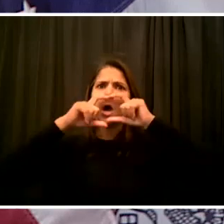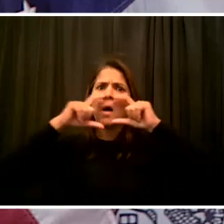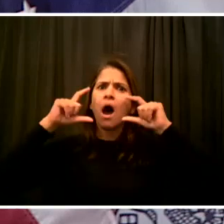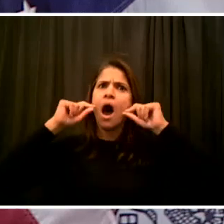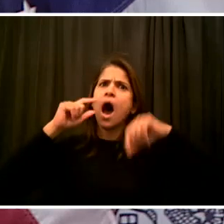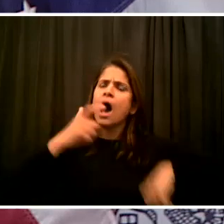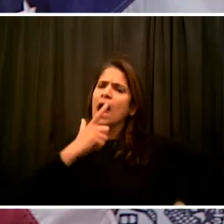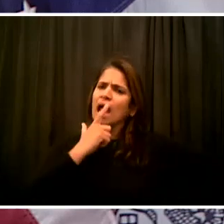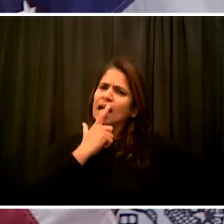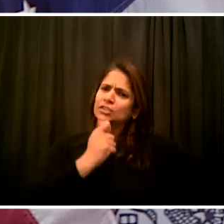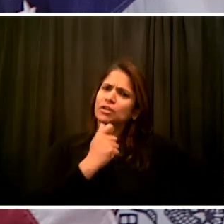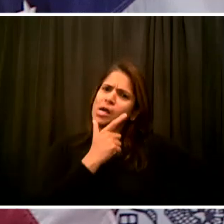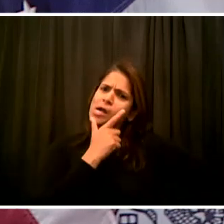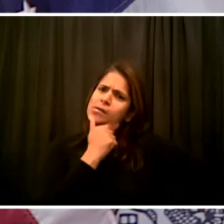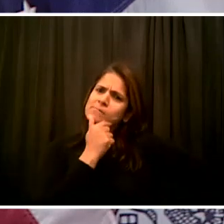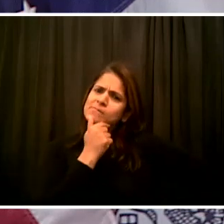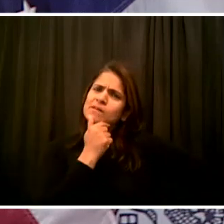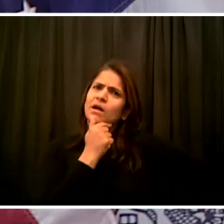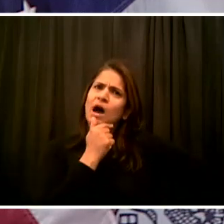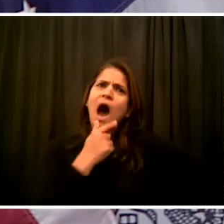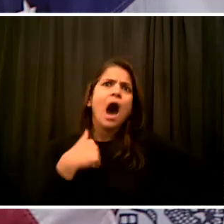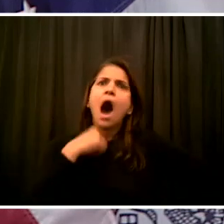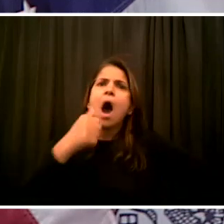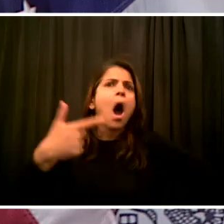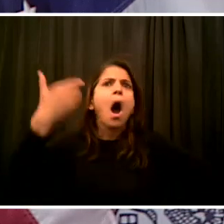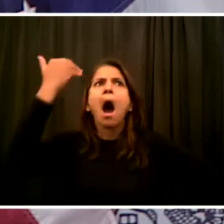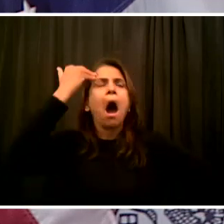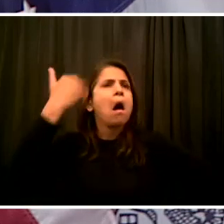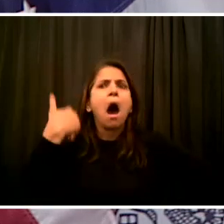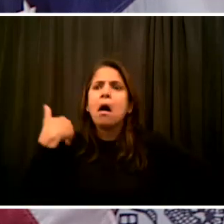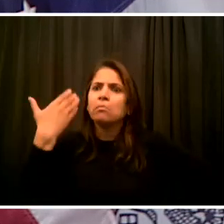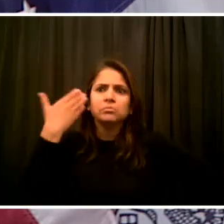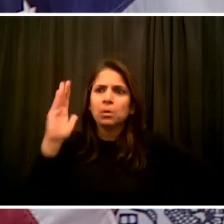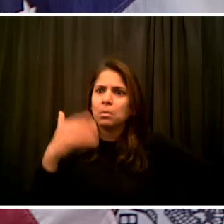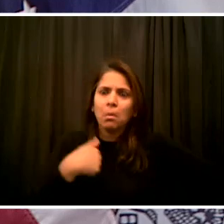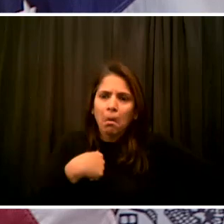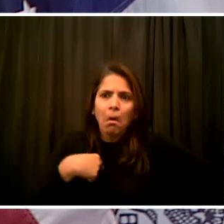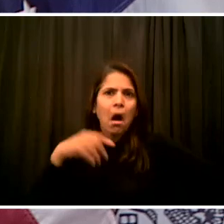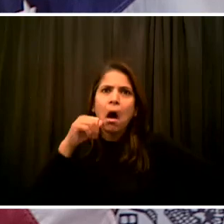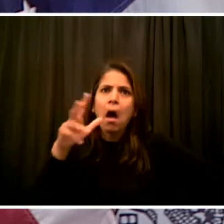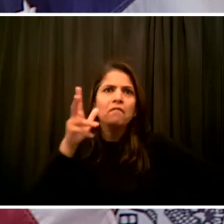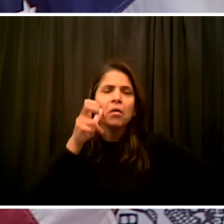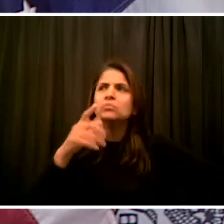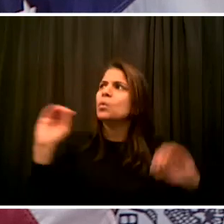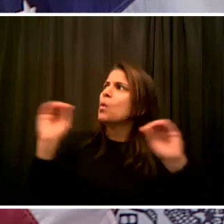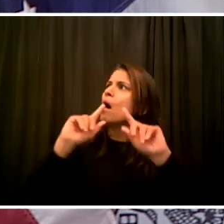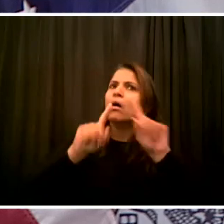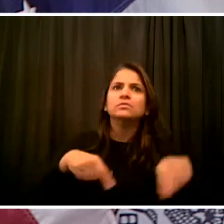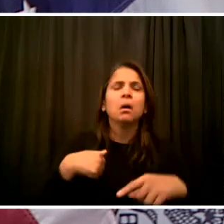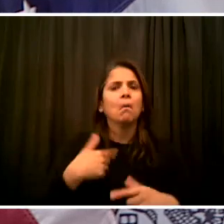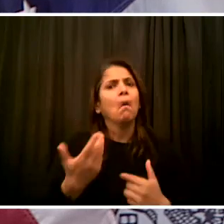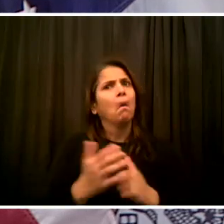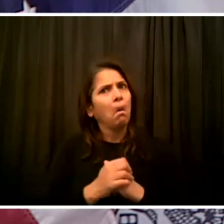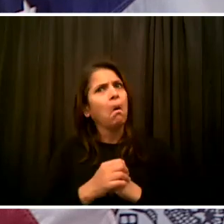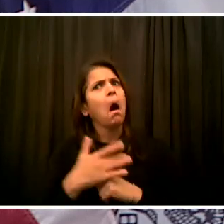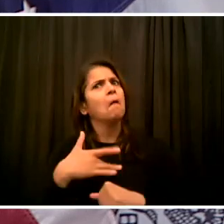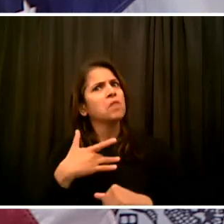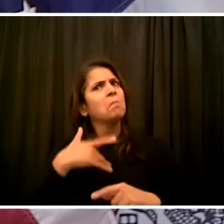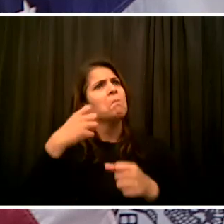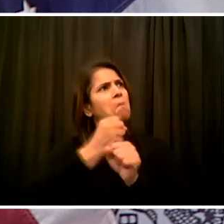COMMISSIONER IN A MOMENT ON THT.A IN THE ISSUE OF CLEAR MASKS. IT'S AN INRTEESITNG SUGGESTION, ANNA. I HAD NOT HEARD THAT PREVIOUSLY